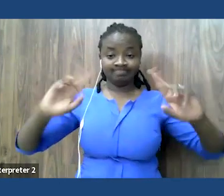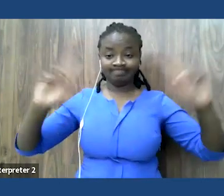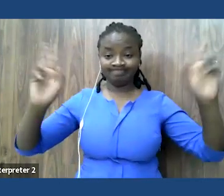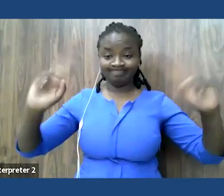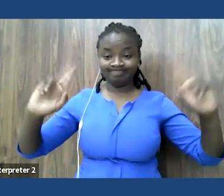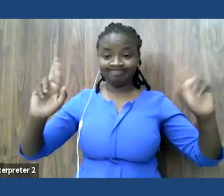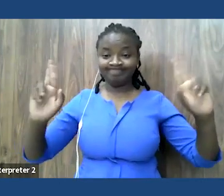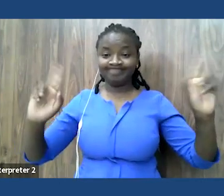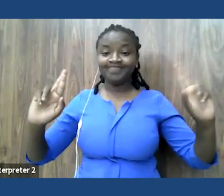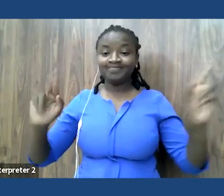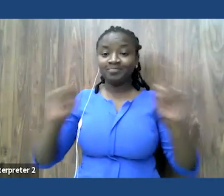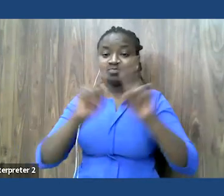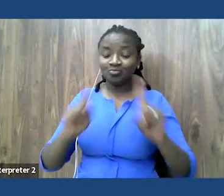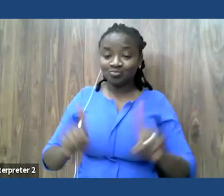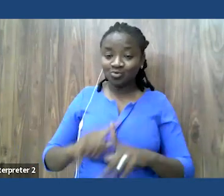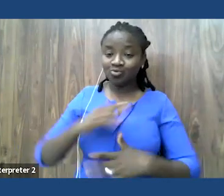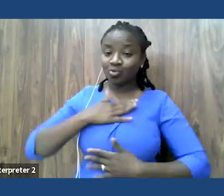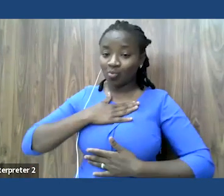have this kind of a framework ready.